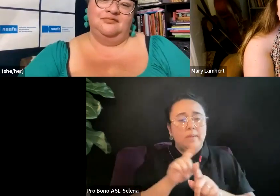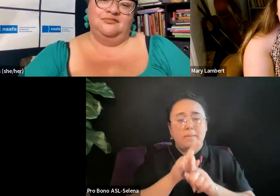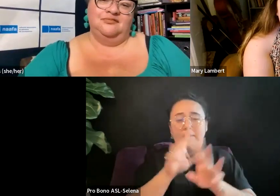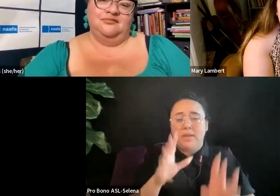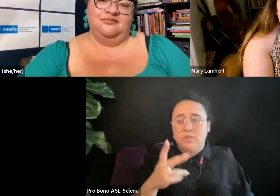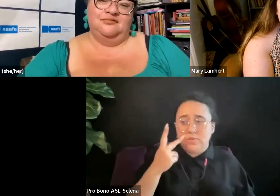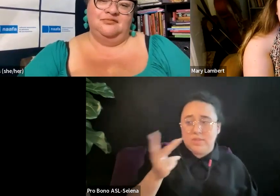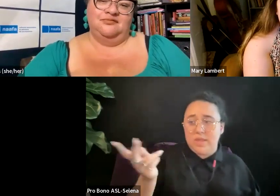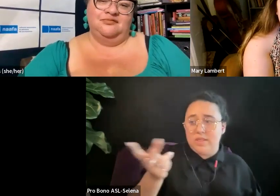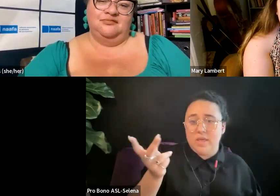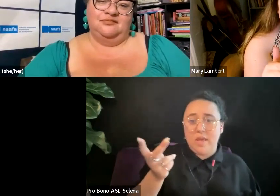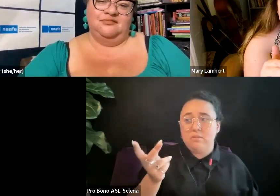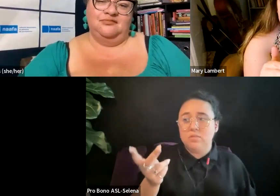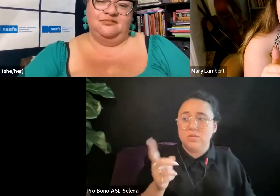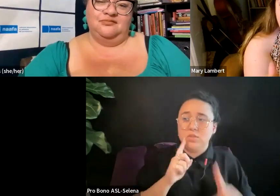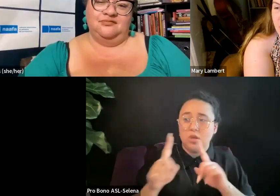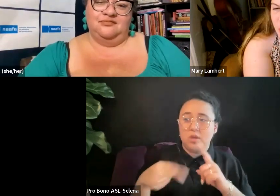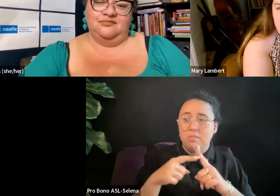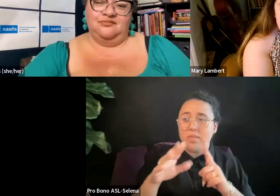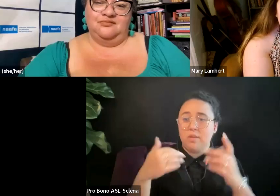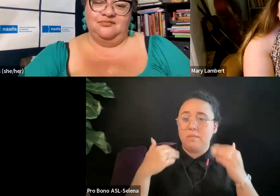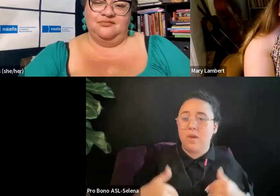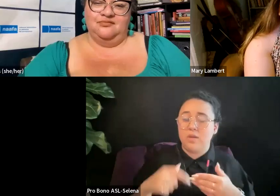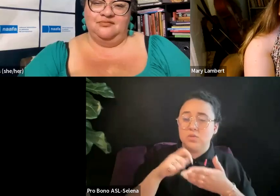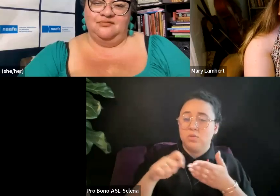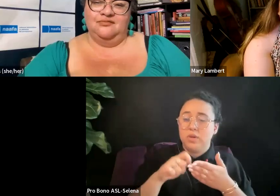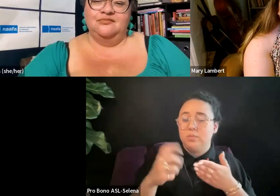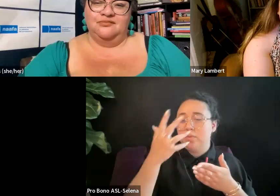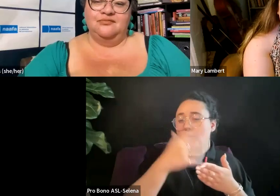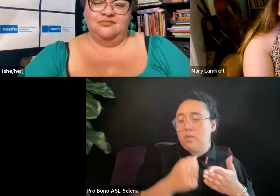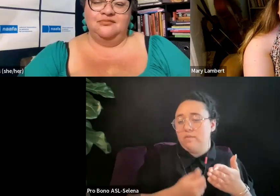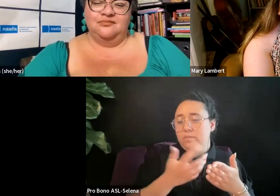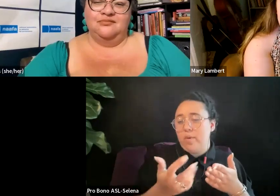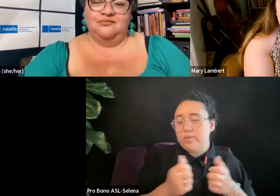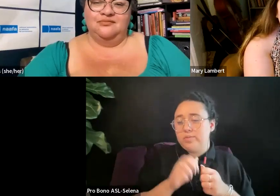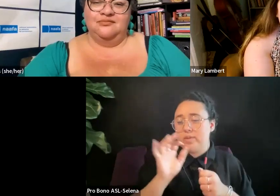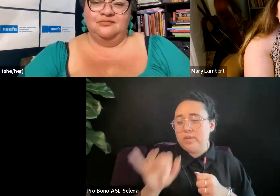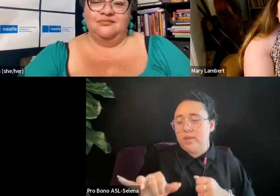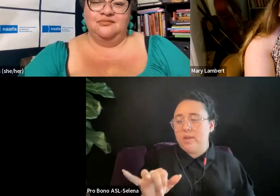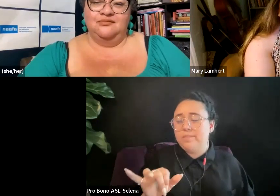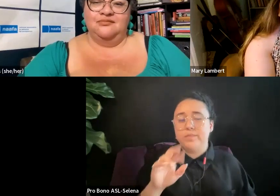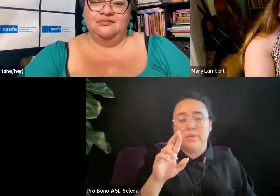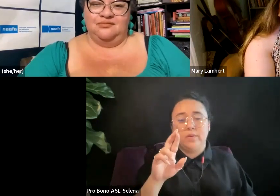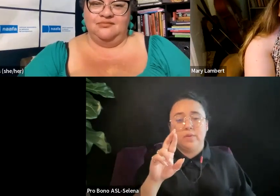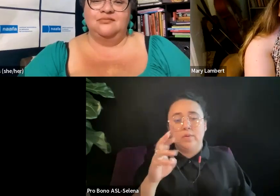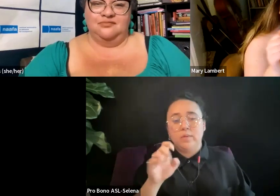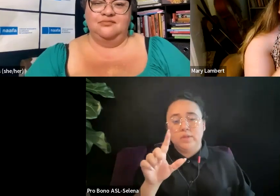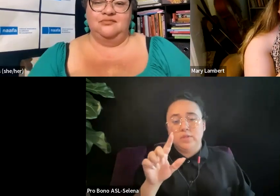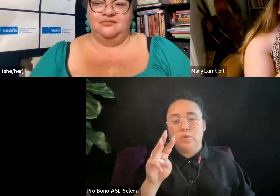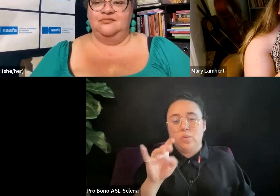talking about their bodies and writing gorgeous work with it. Rachael White Rachael, make amends.